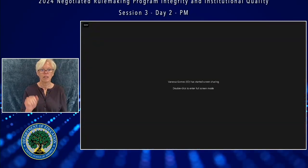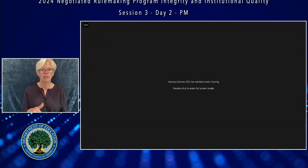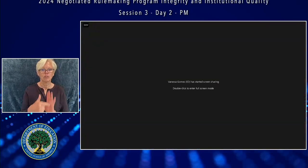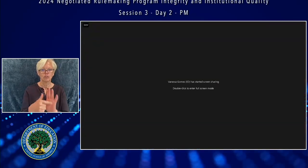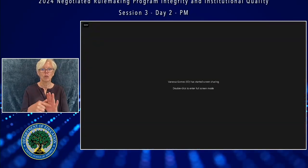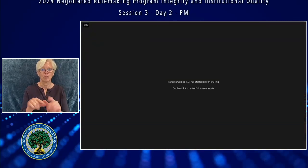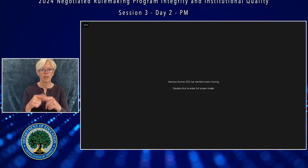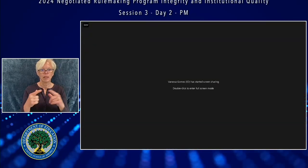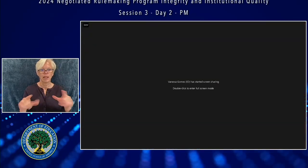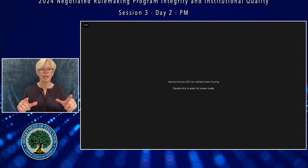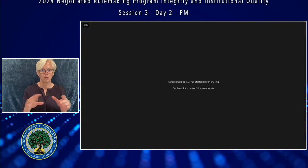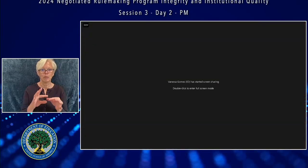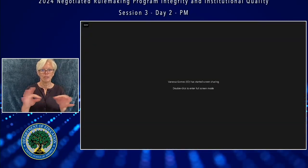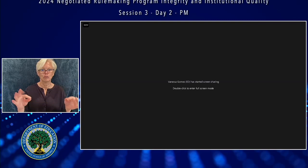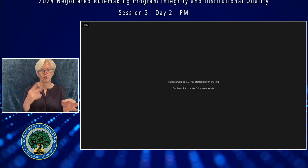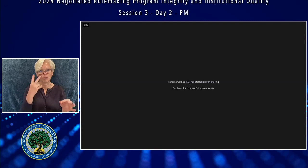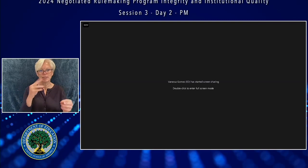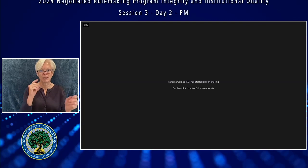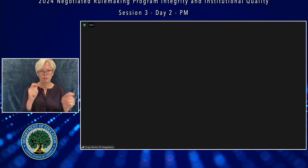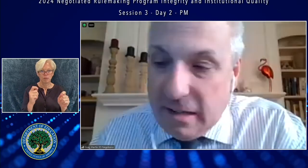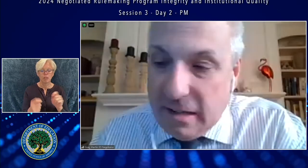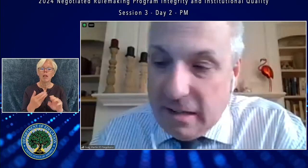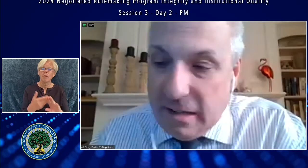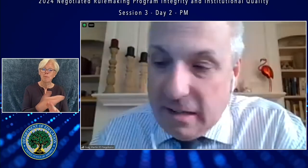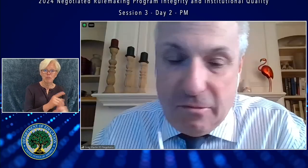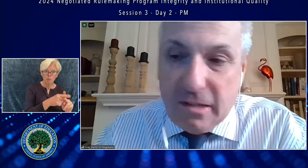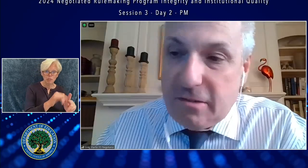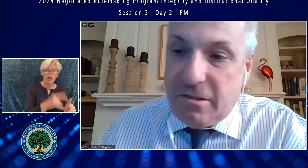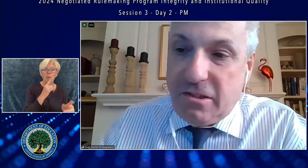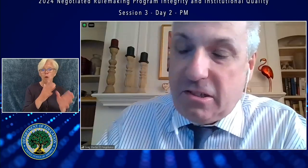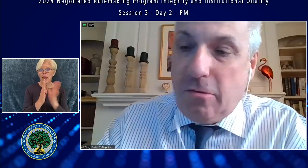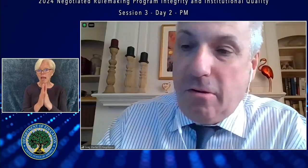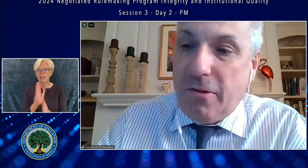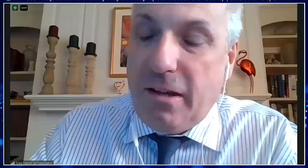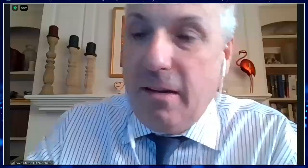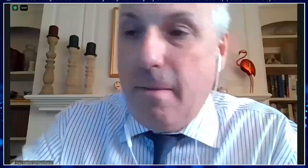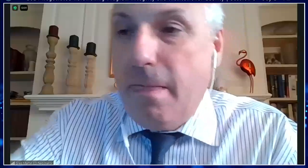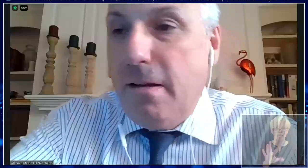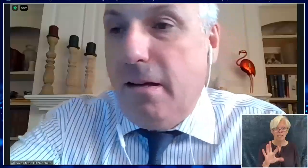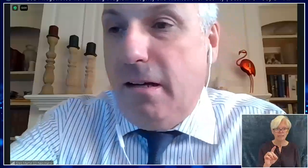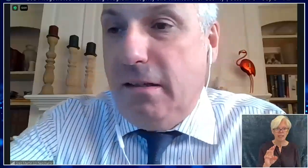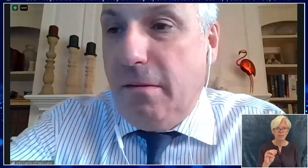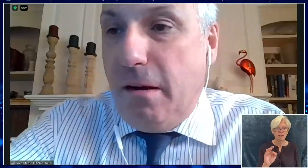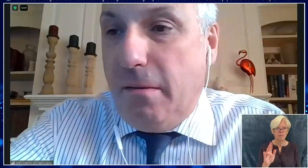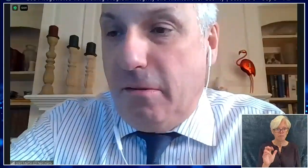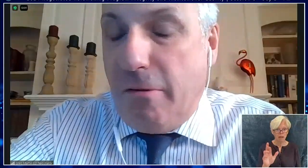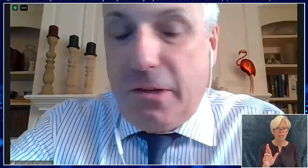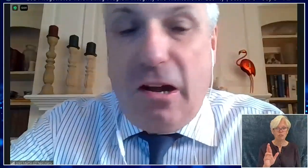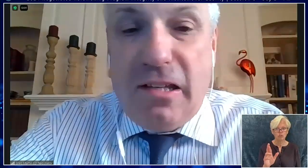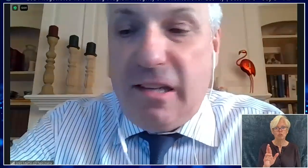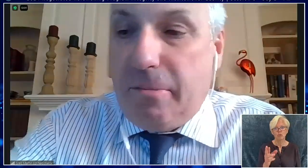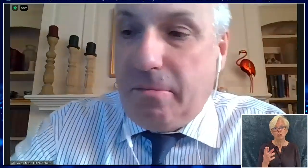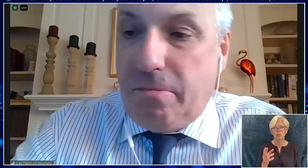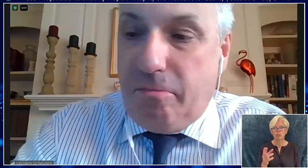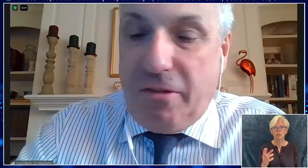But before we begin walking through it, I'm going to ask David Musser to just go over the- go over the concept briefly